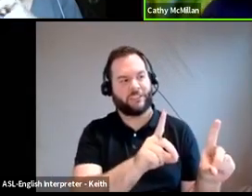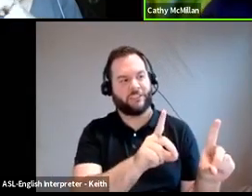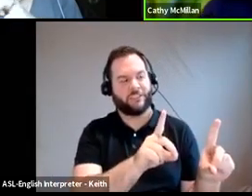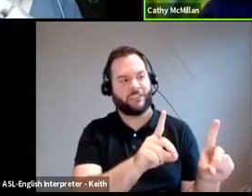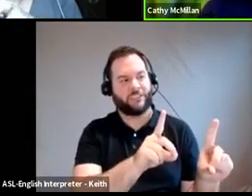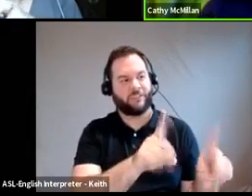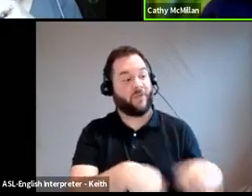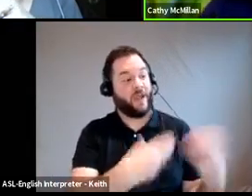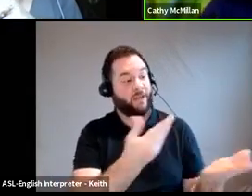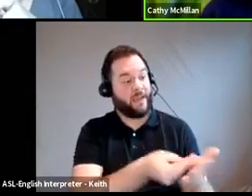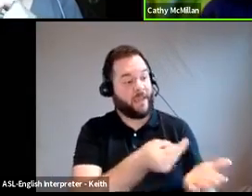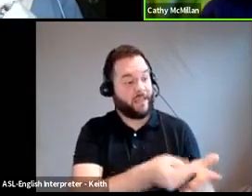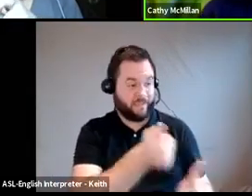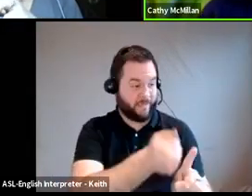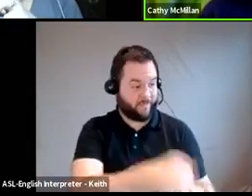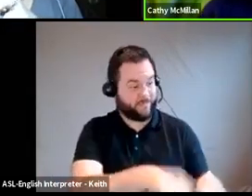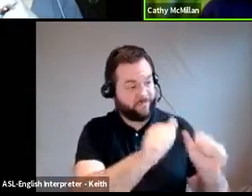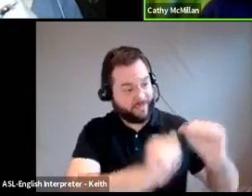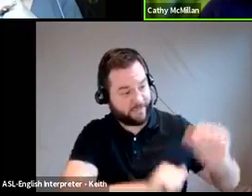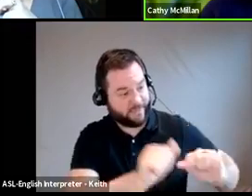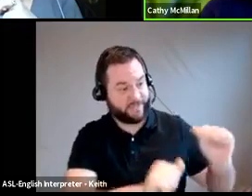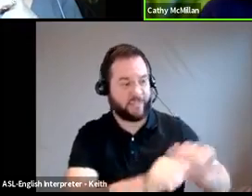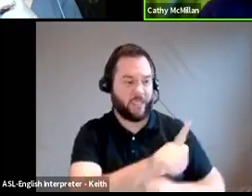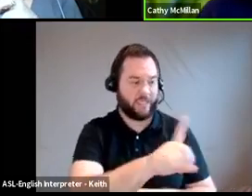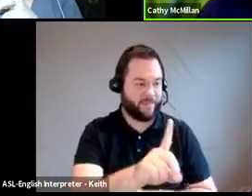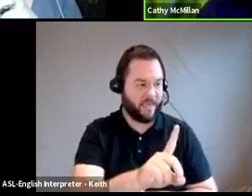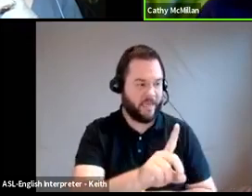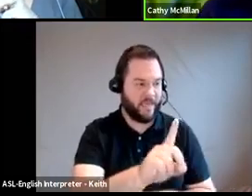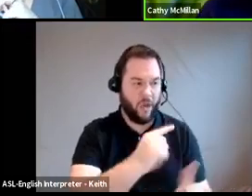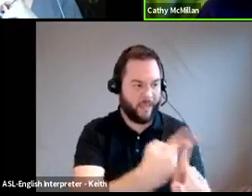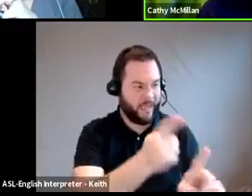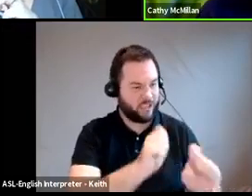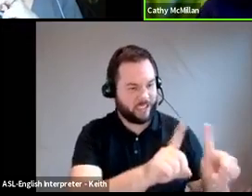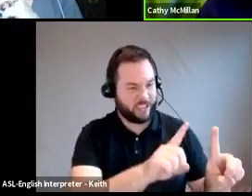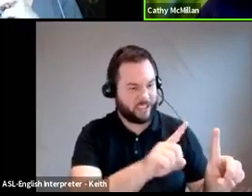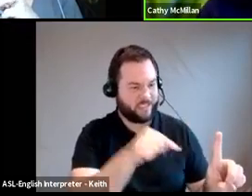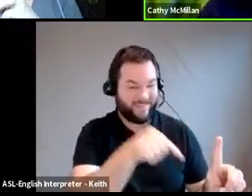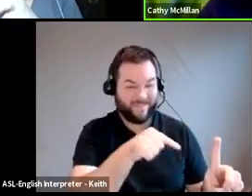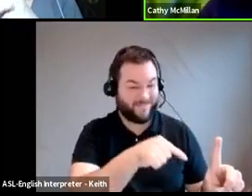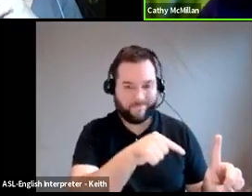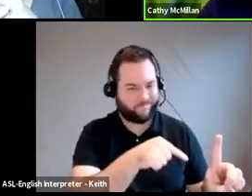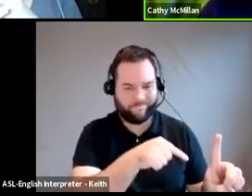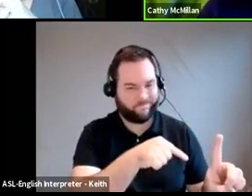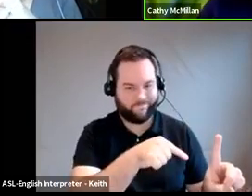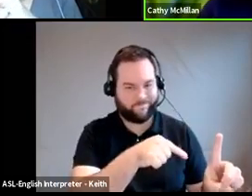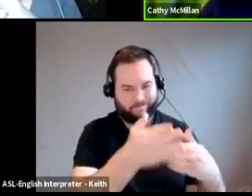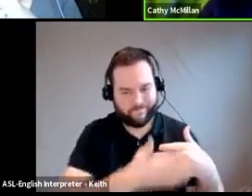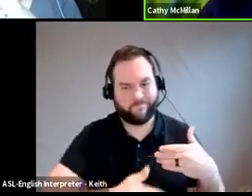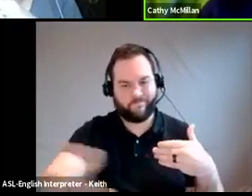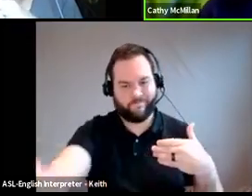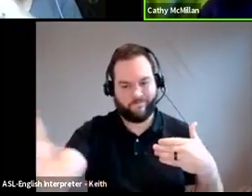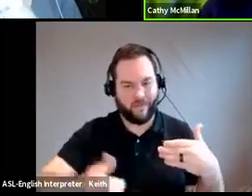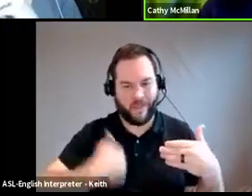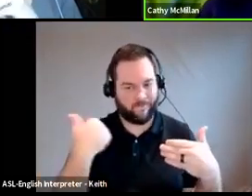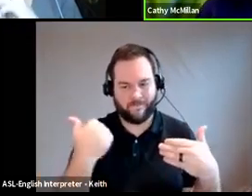e putting giving education putting giving education a certain amount of money. y and learning disabilities y and learning disabilities and only an educational problem only an educational problem. It